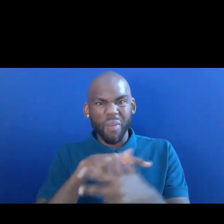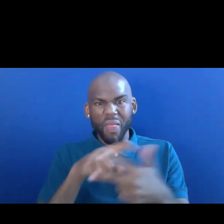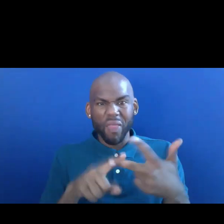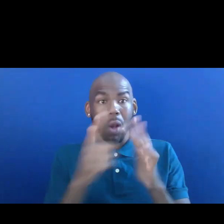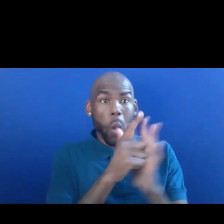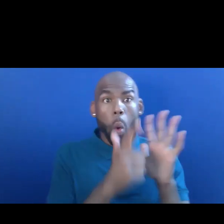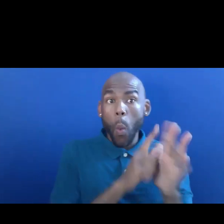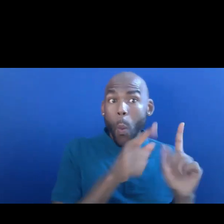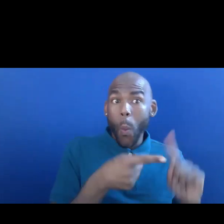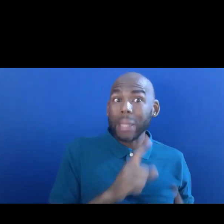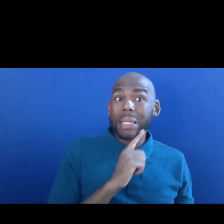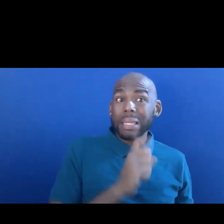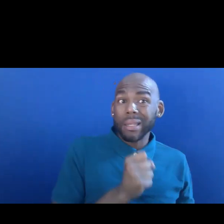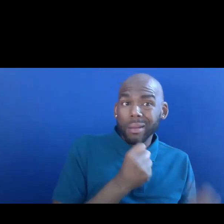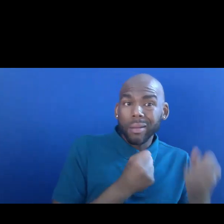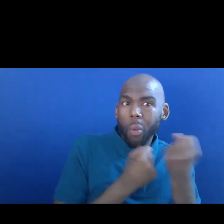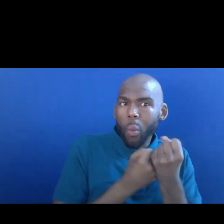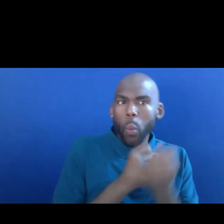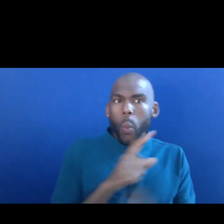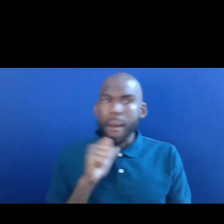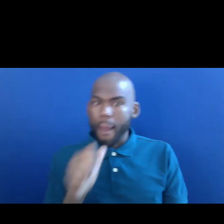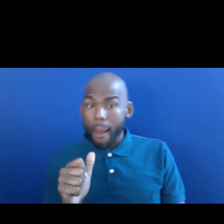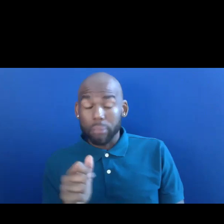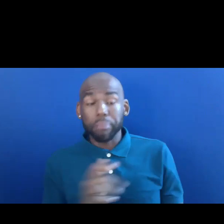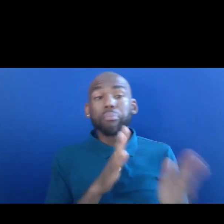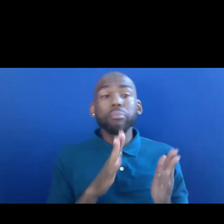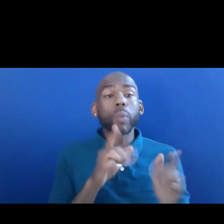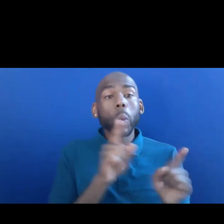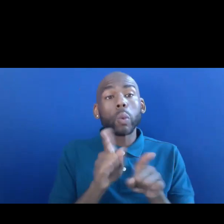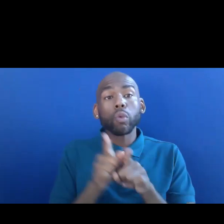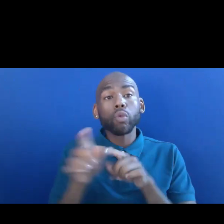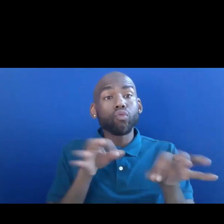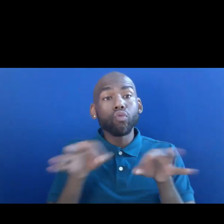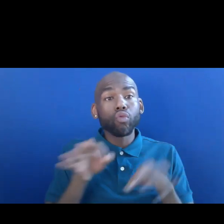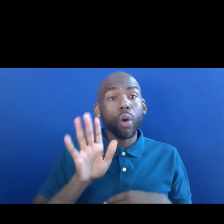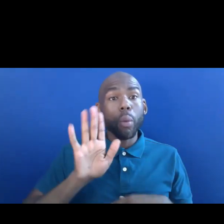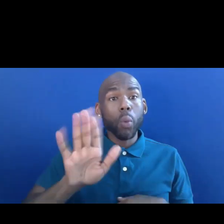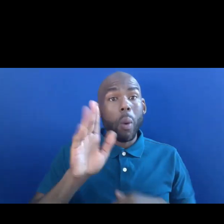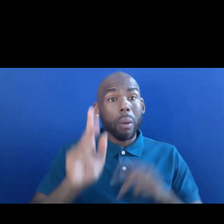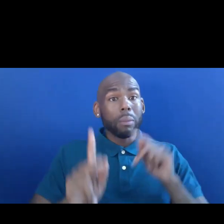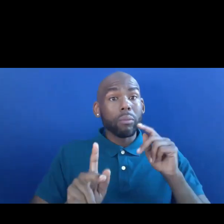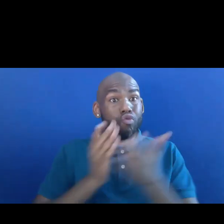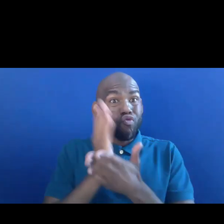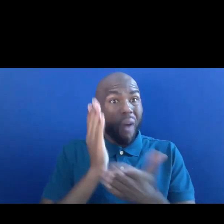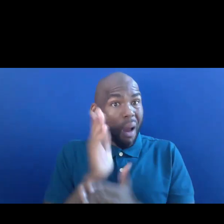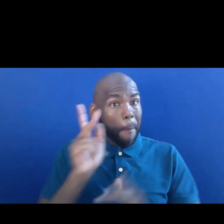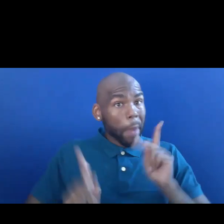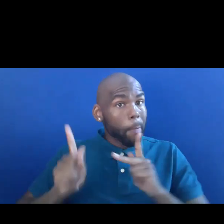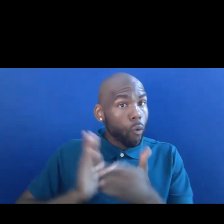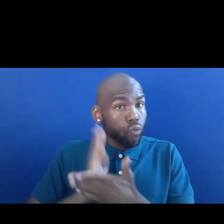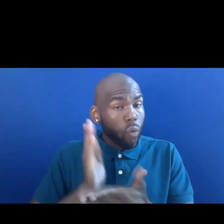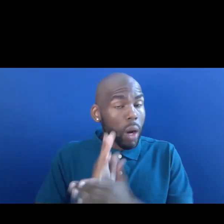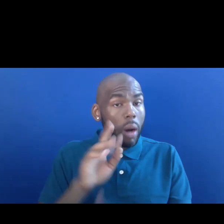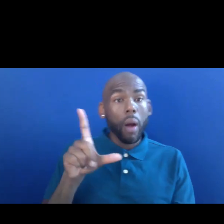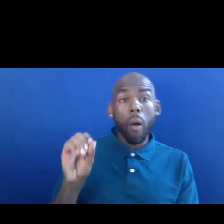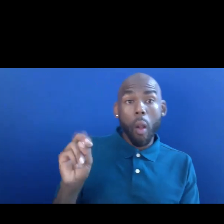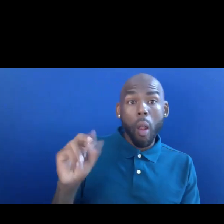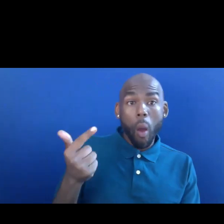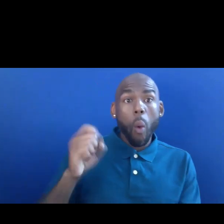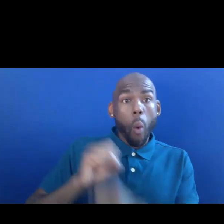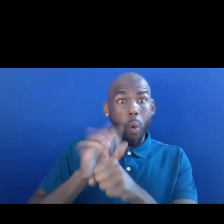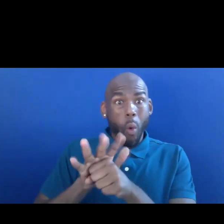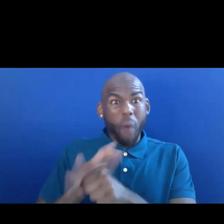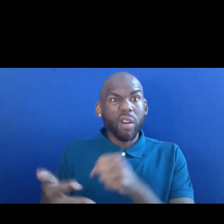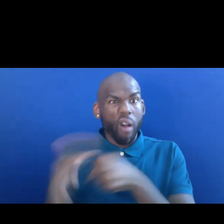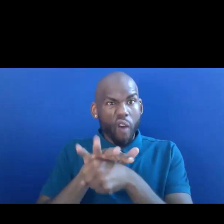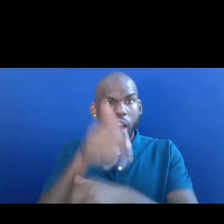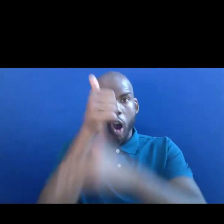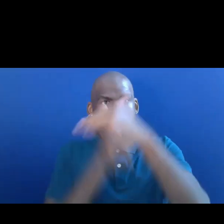IT ALSO DESCRIBES THE RIGHTS OF PEOPLE WHOSE LONG COVID IS COVERED UNDER THESE LAWS AND